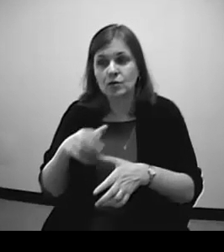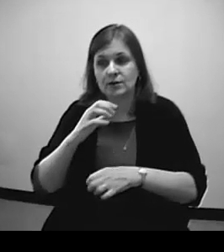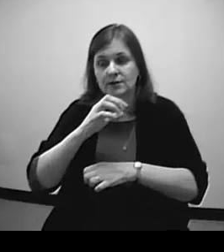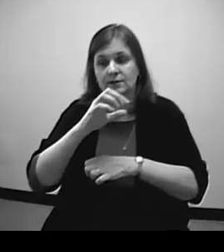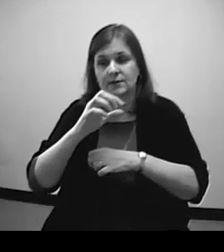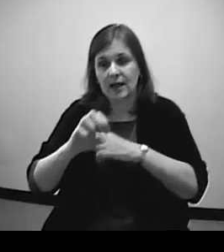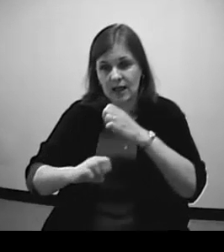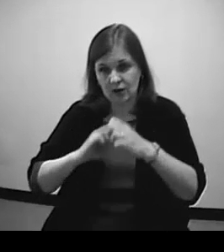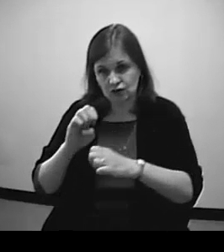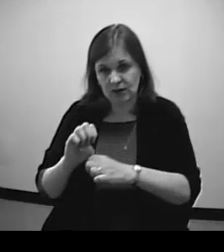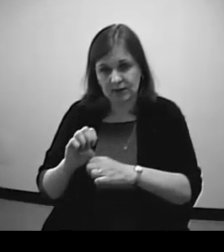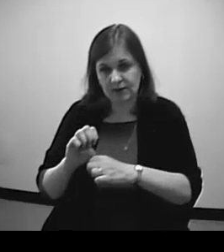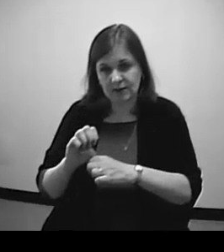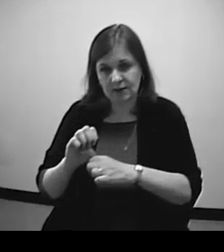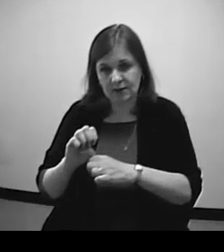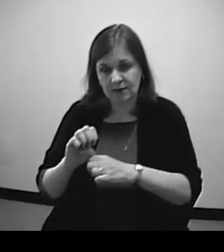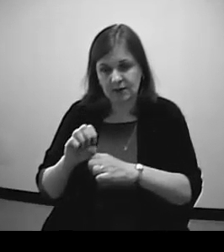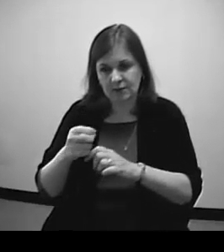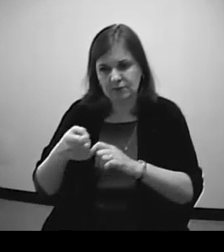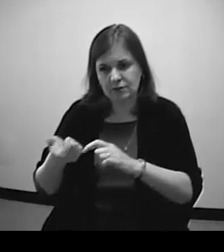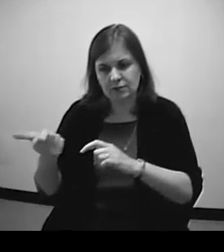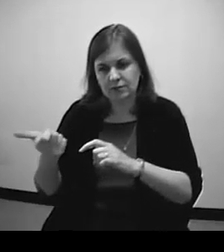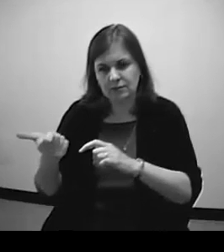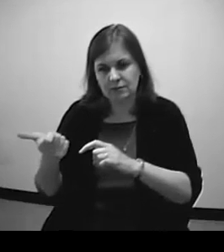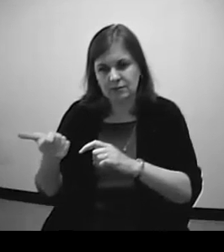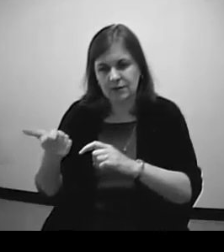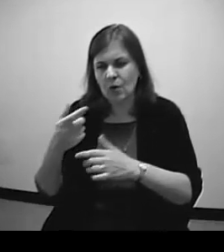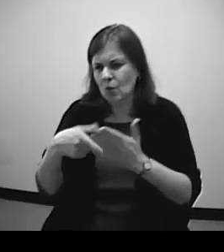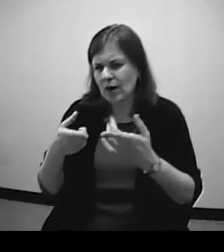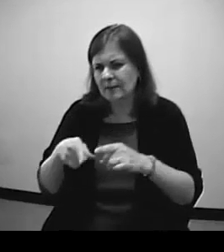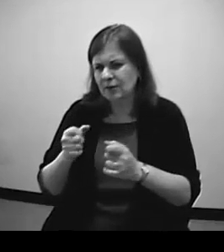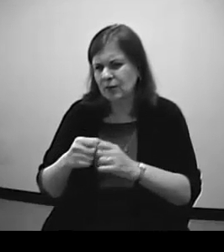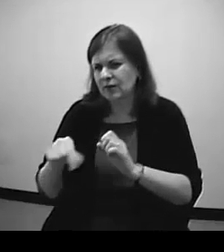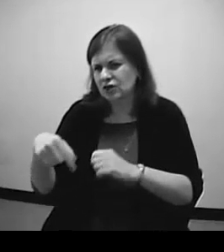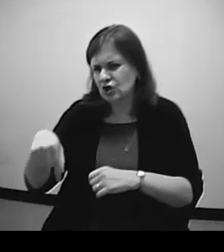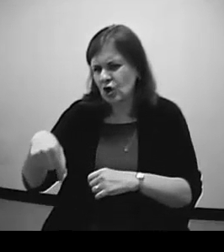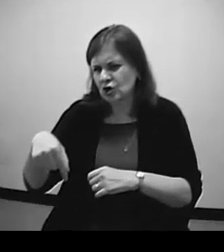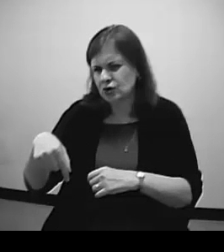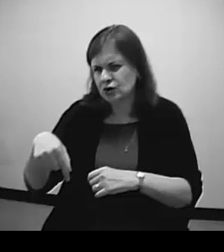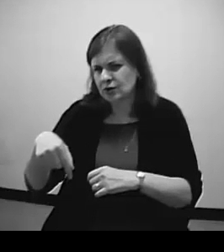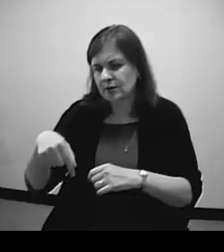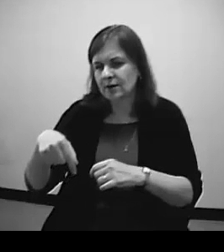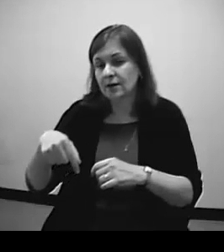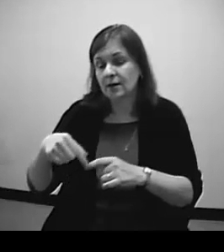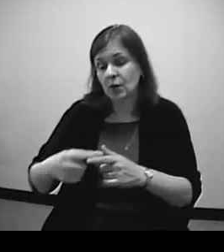so if you lose electrons what happens to the charge right